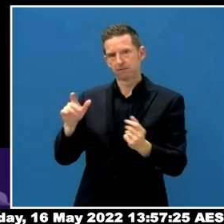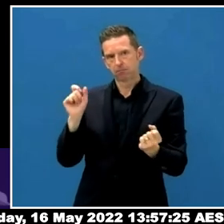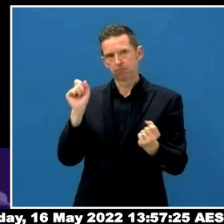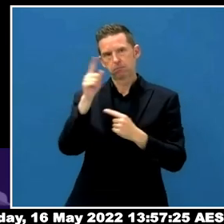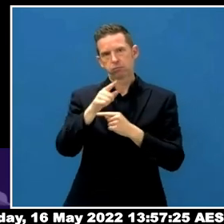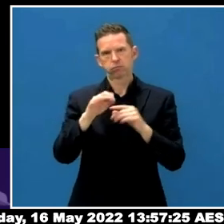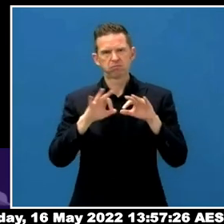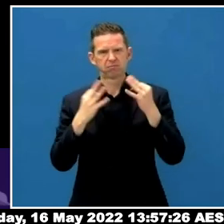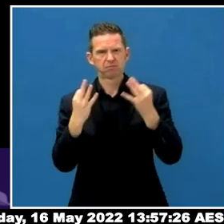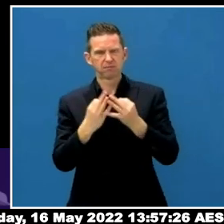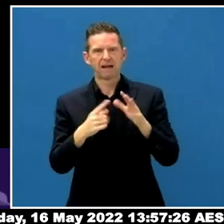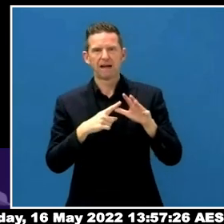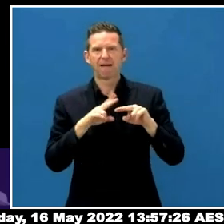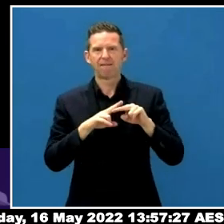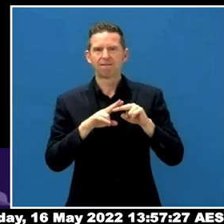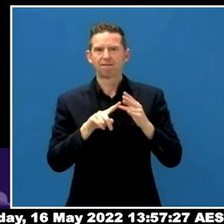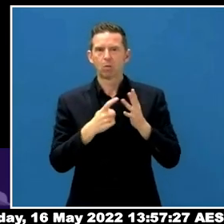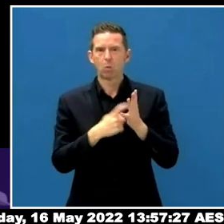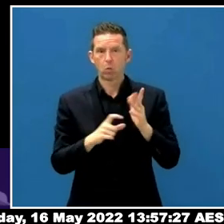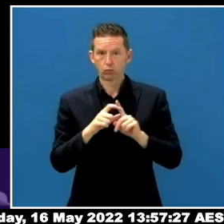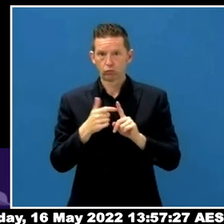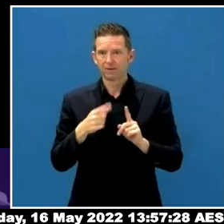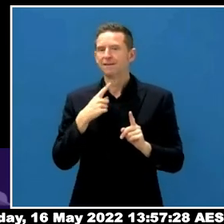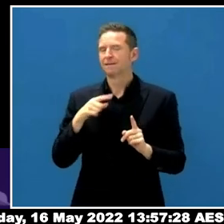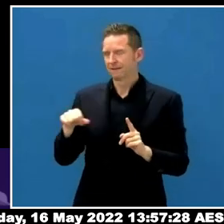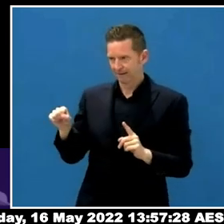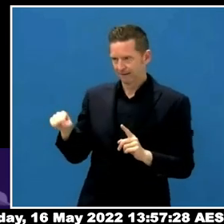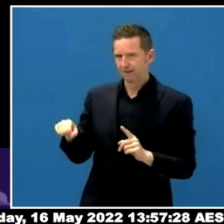It's not actually the email. You weren't copied into the email she sent.